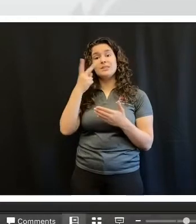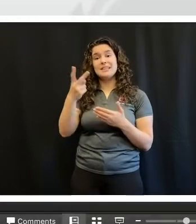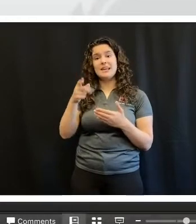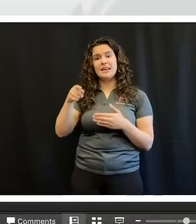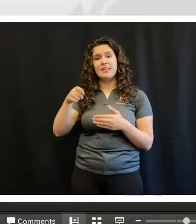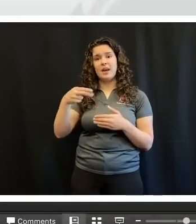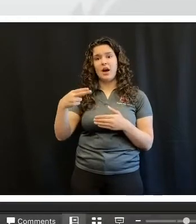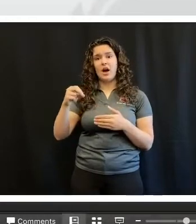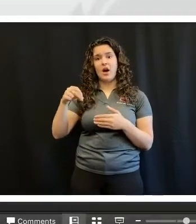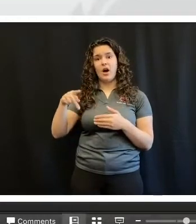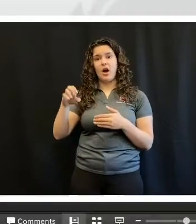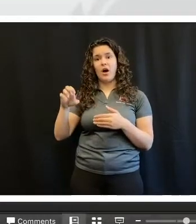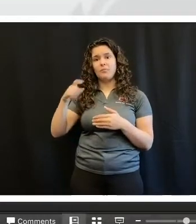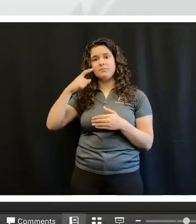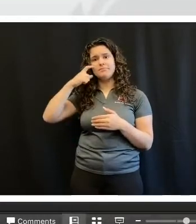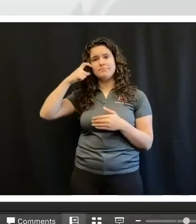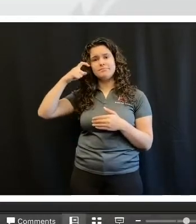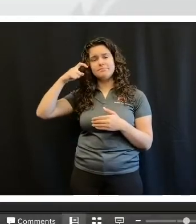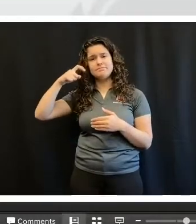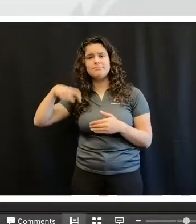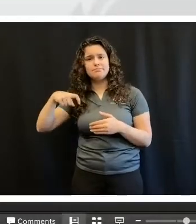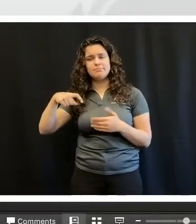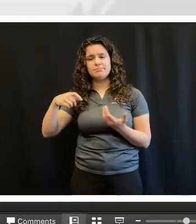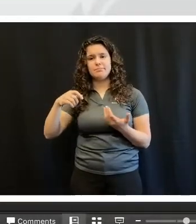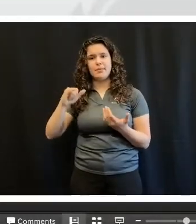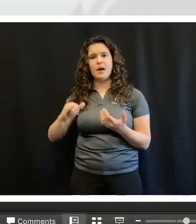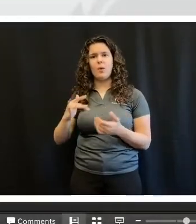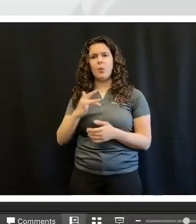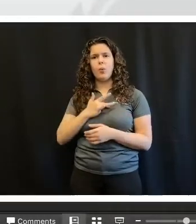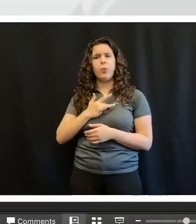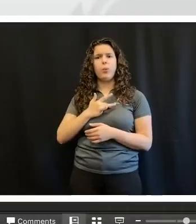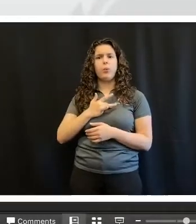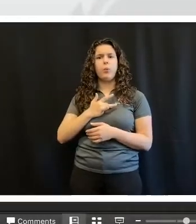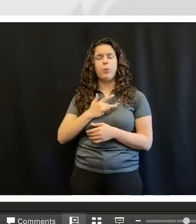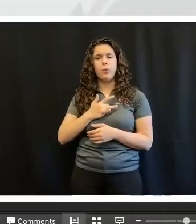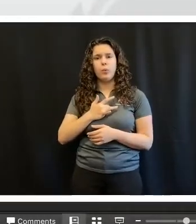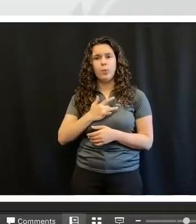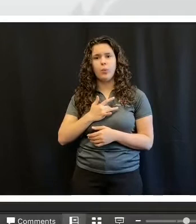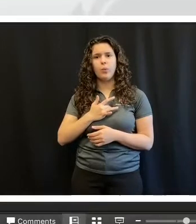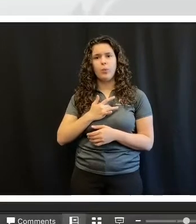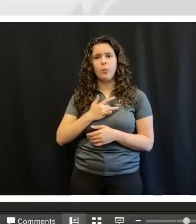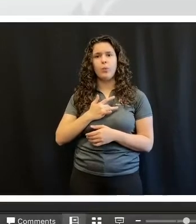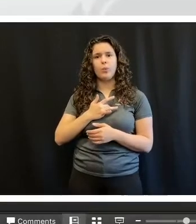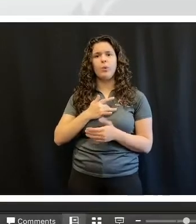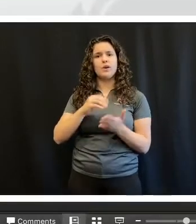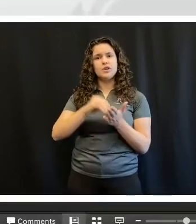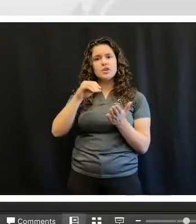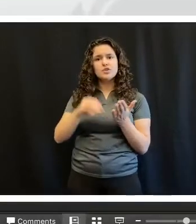And then we can't all be deep. As students do, sometimes they like to take a more lighter approach,